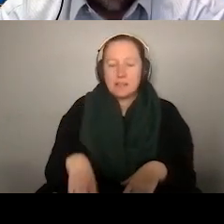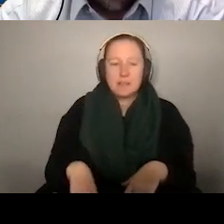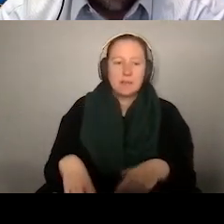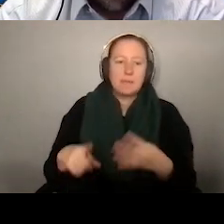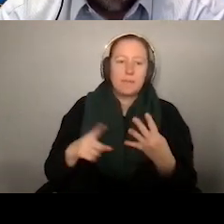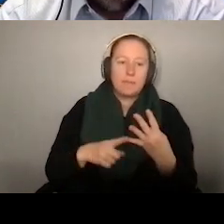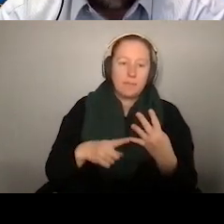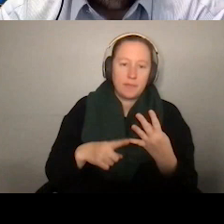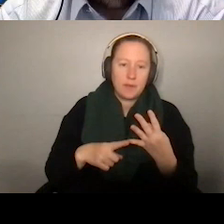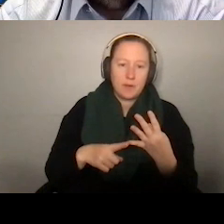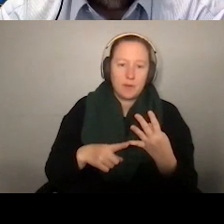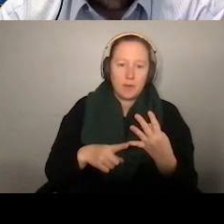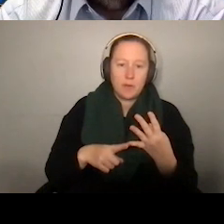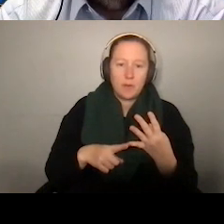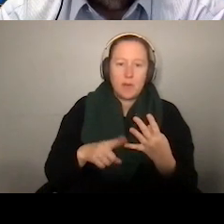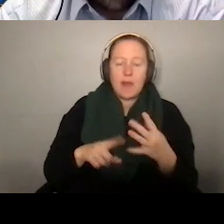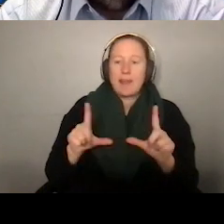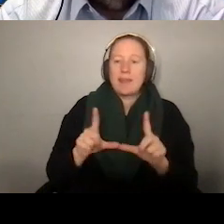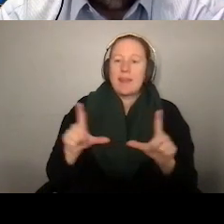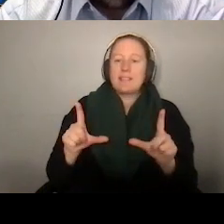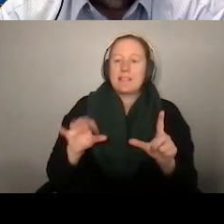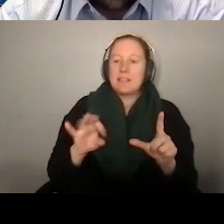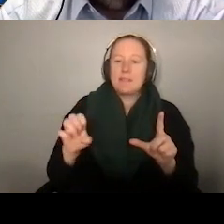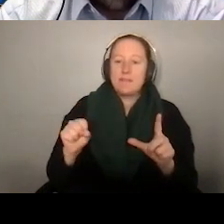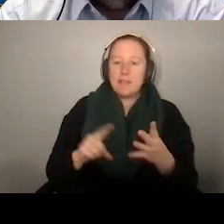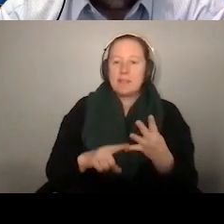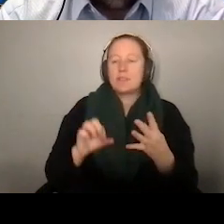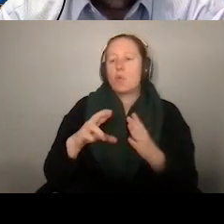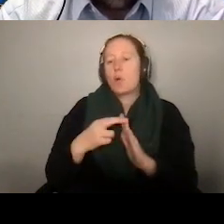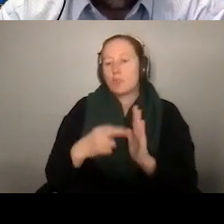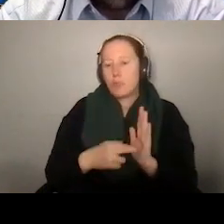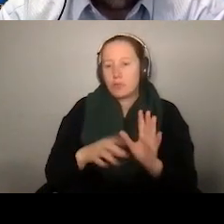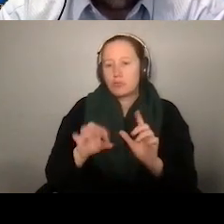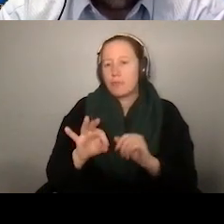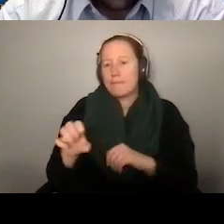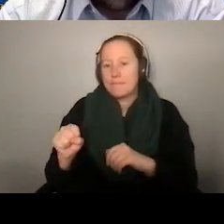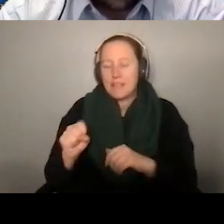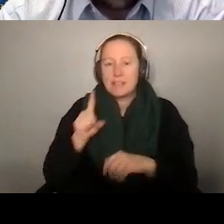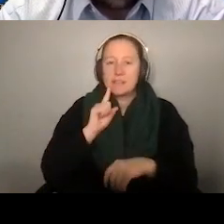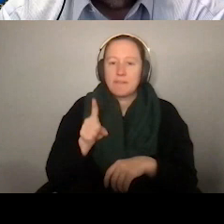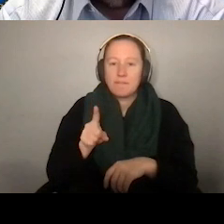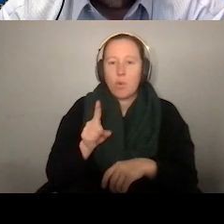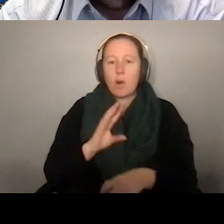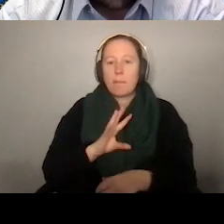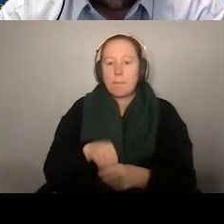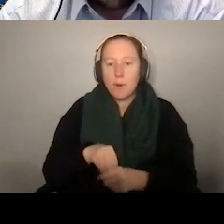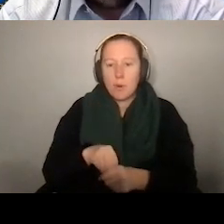as well as licensing fees or registration fees for participants attending a workshop